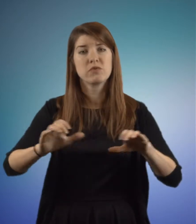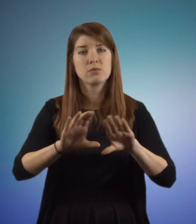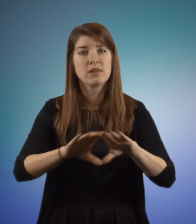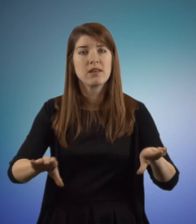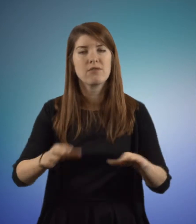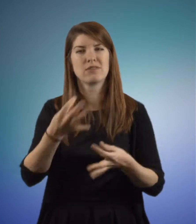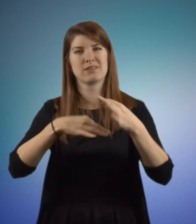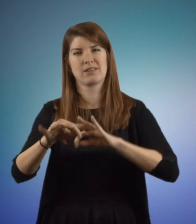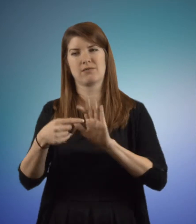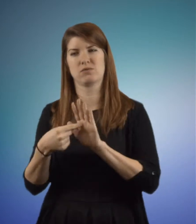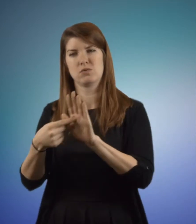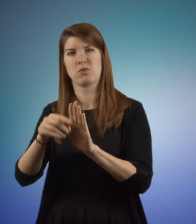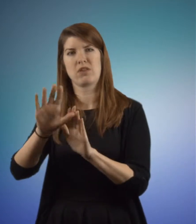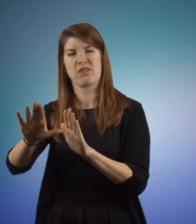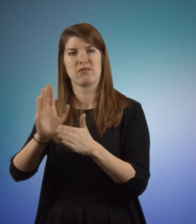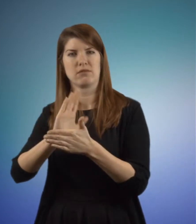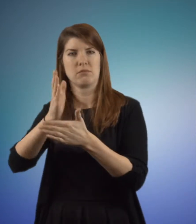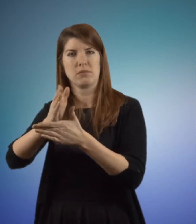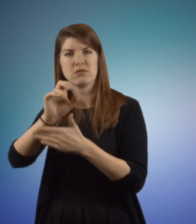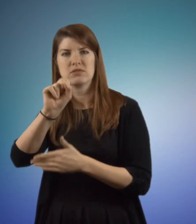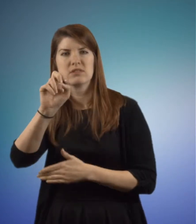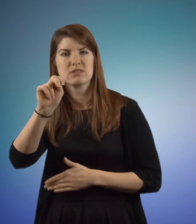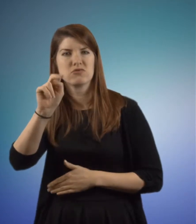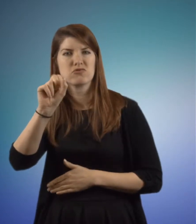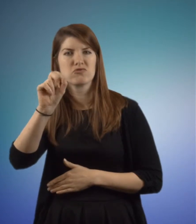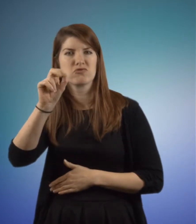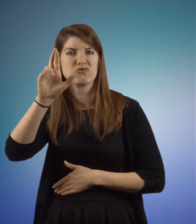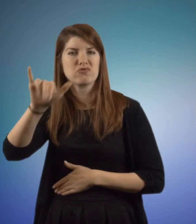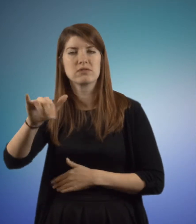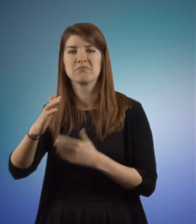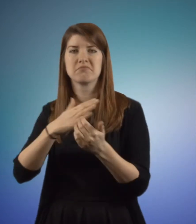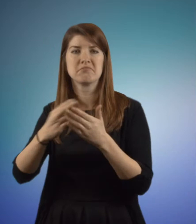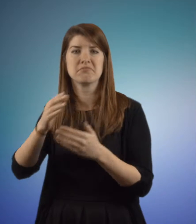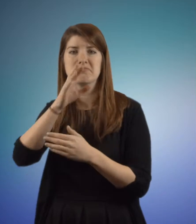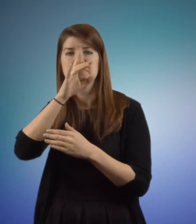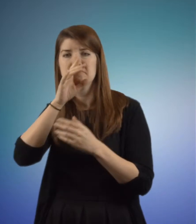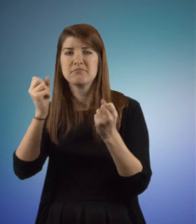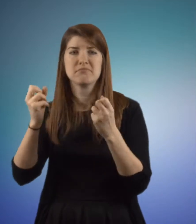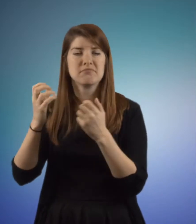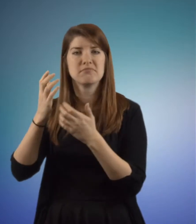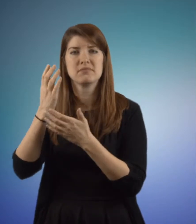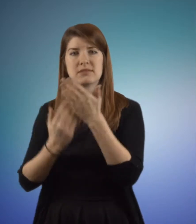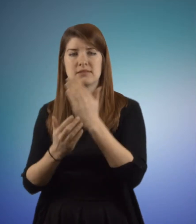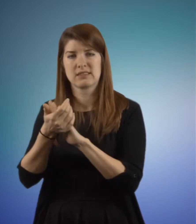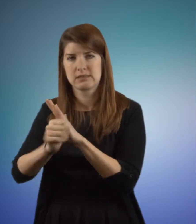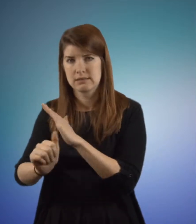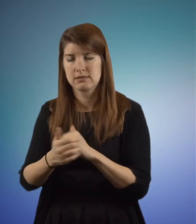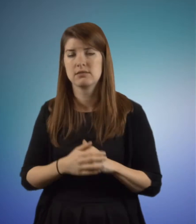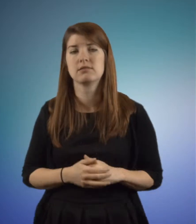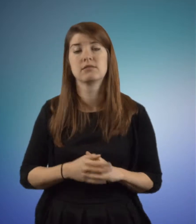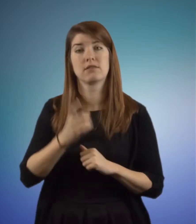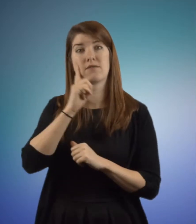than reflecting their impaired sensory, manual or speaking skills. So, for instance, for a child who is deaf or hard of hearing,